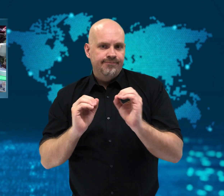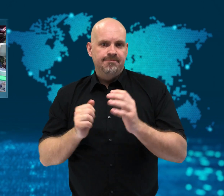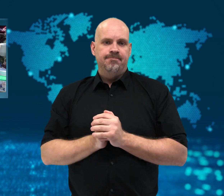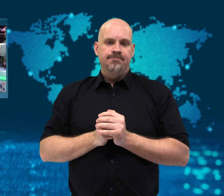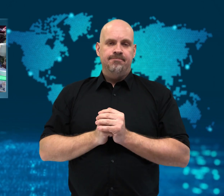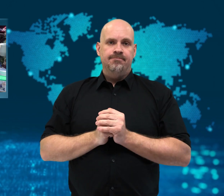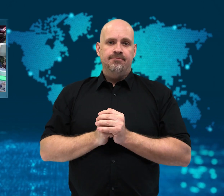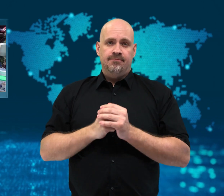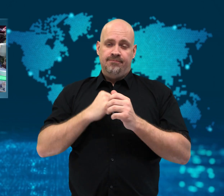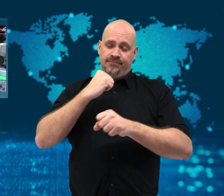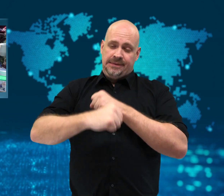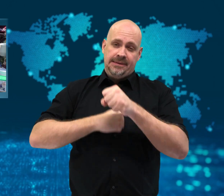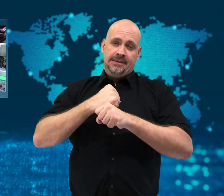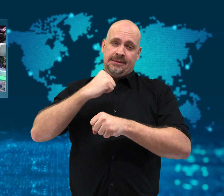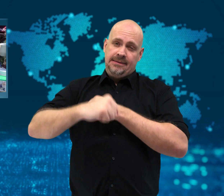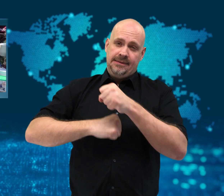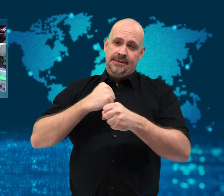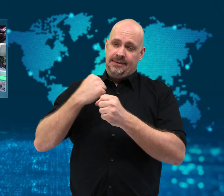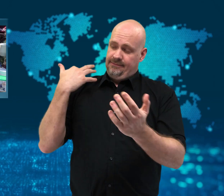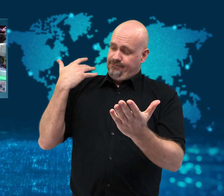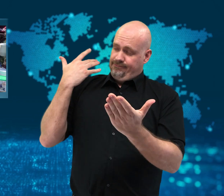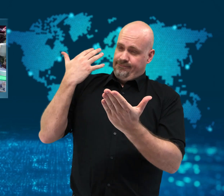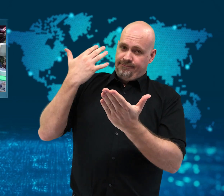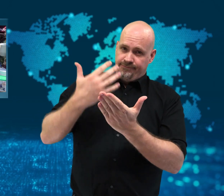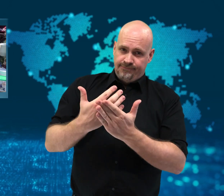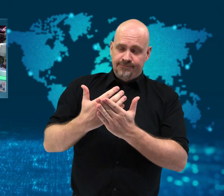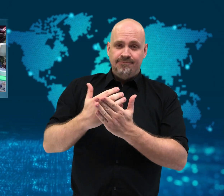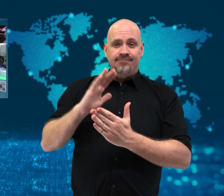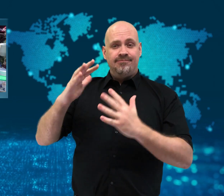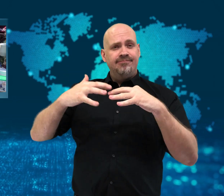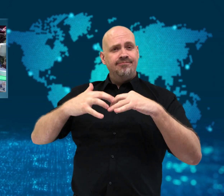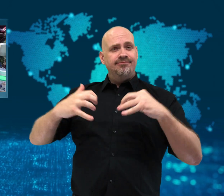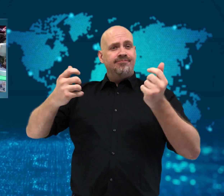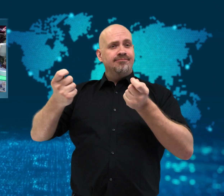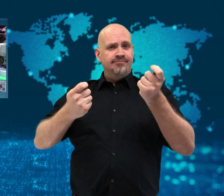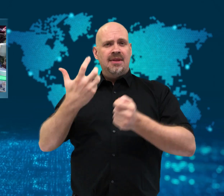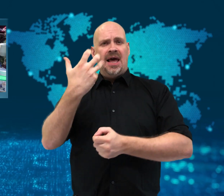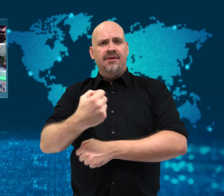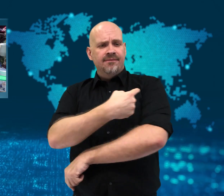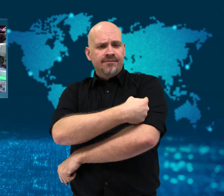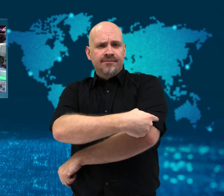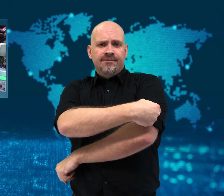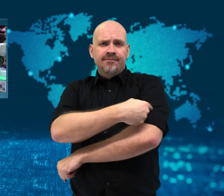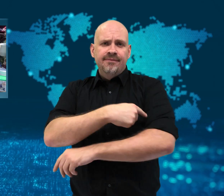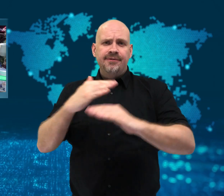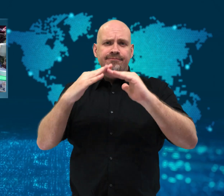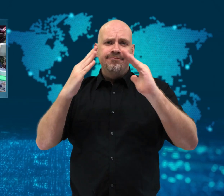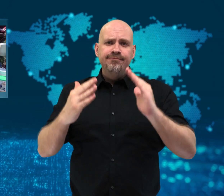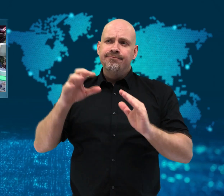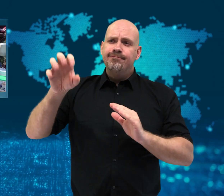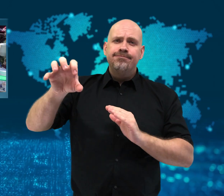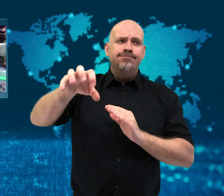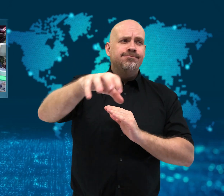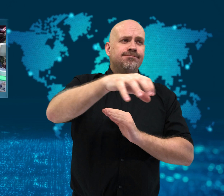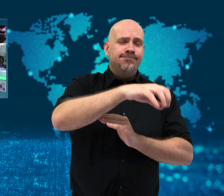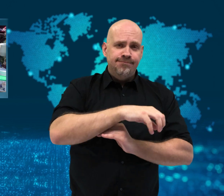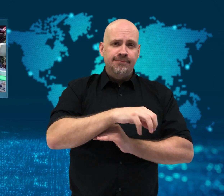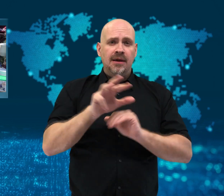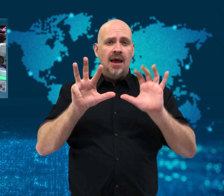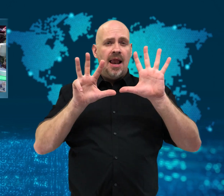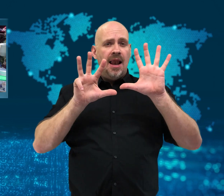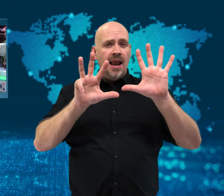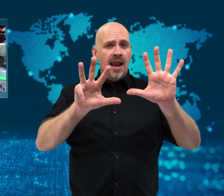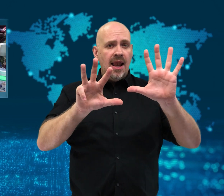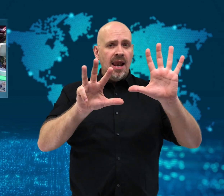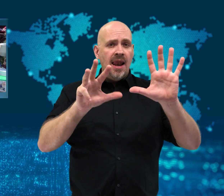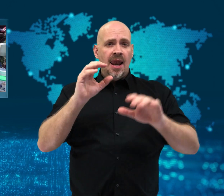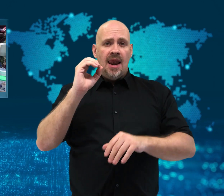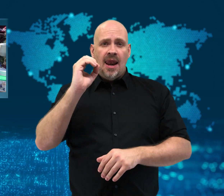around 90% of government health clinics did not have running hot